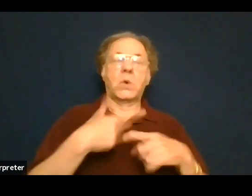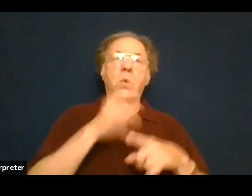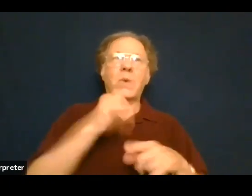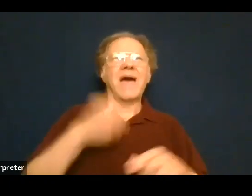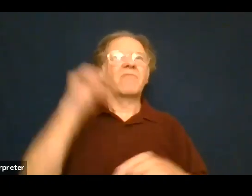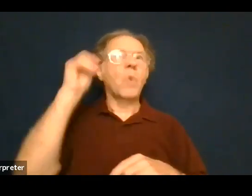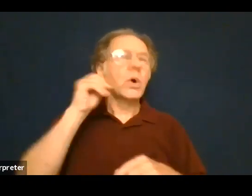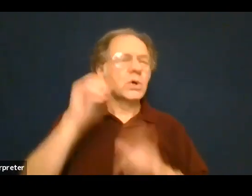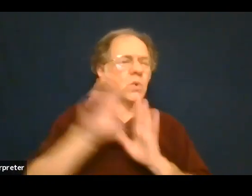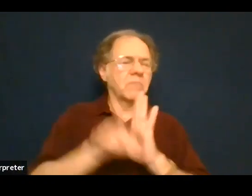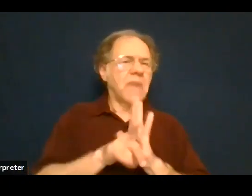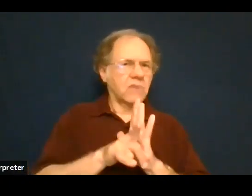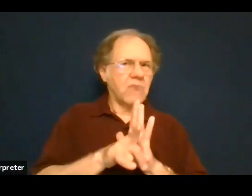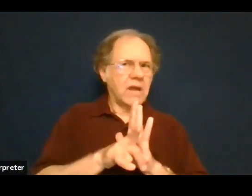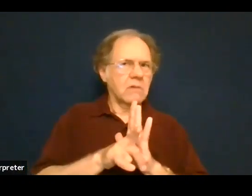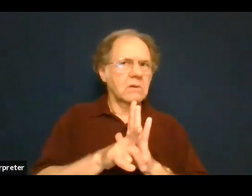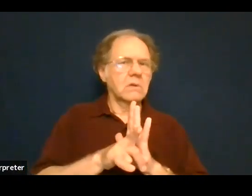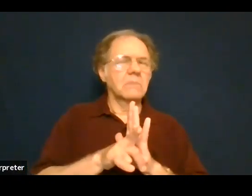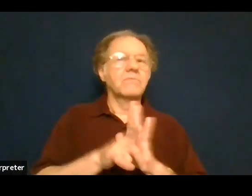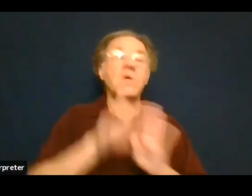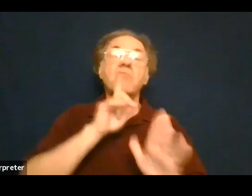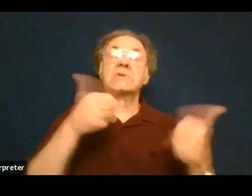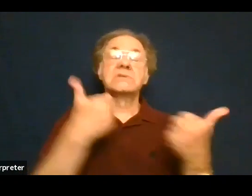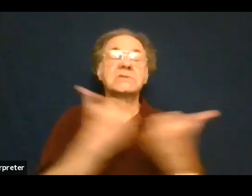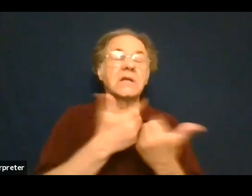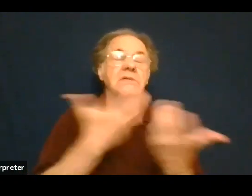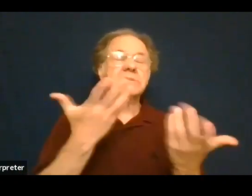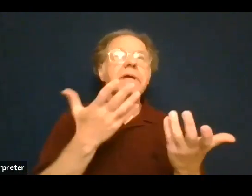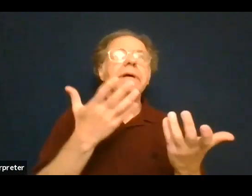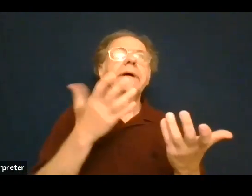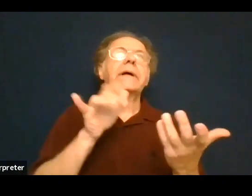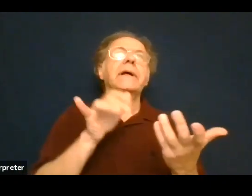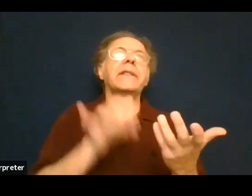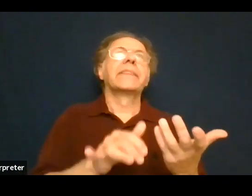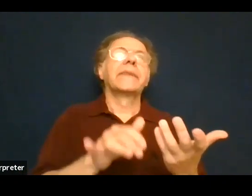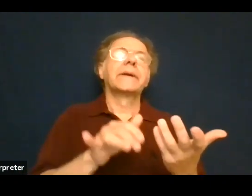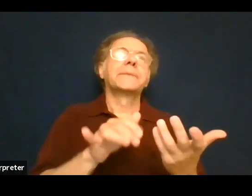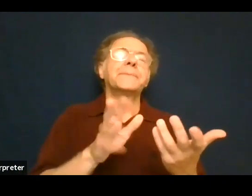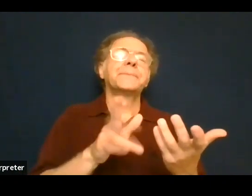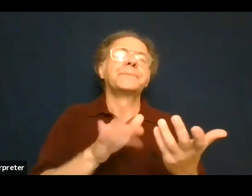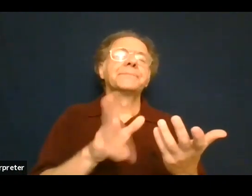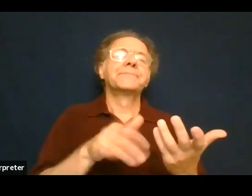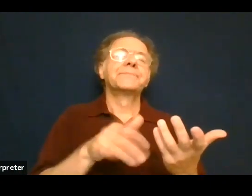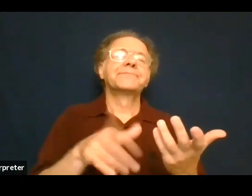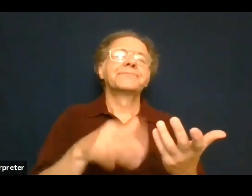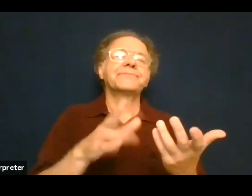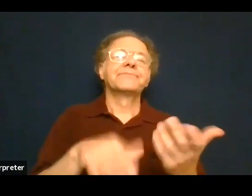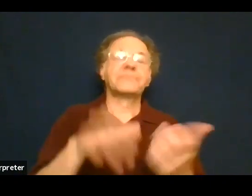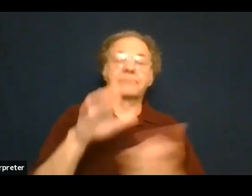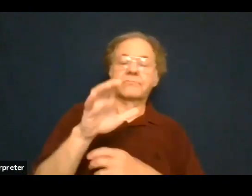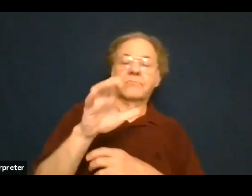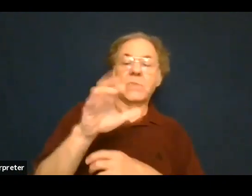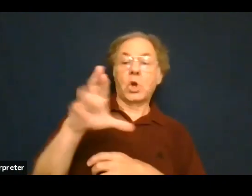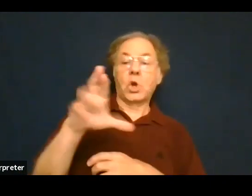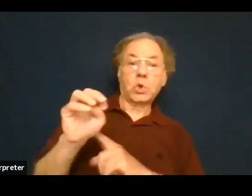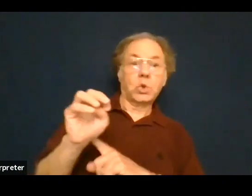the real challenge is that the cure, I think, is going to be addressing the loss of vision.